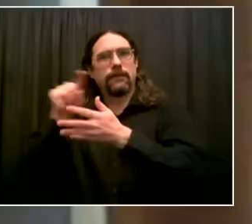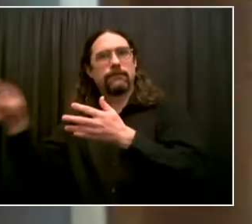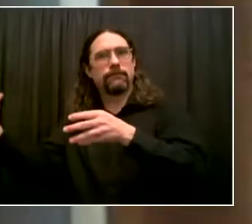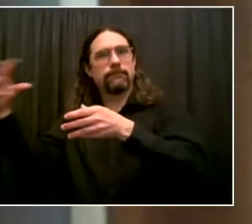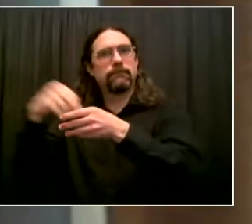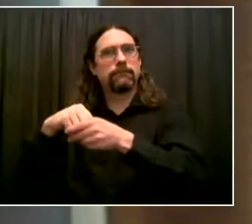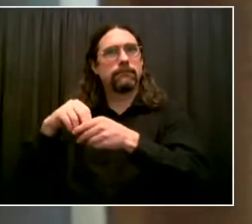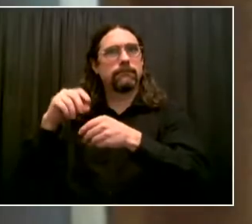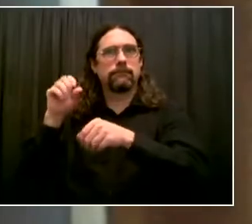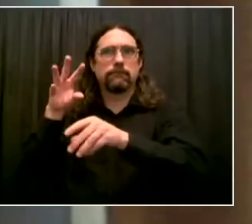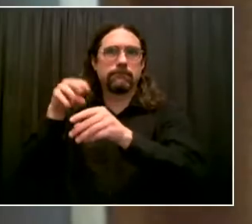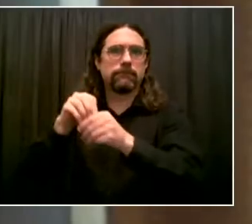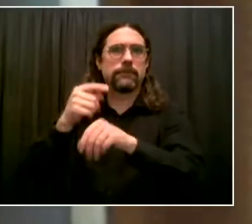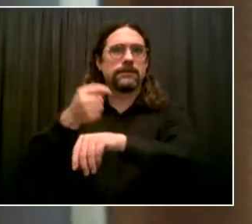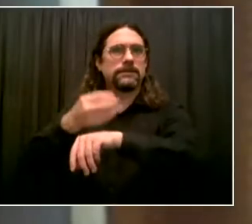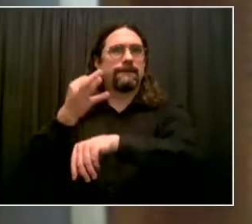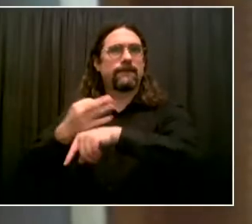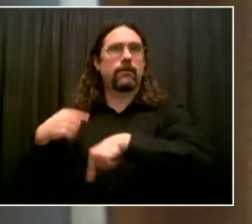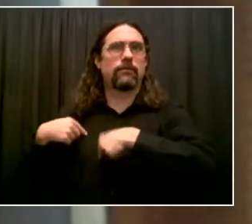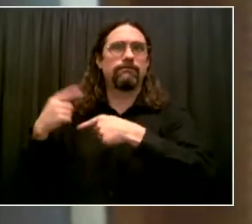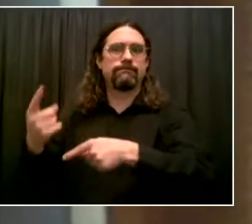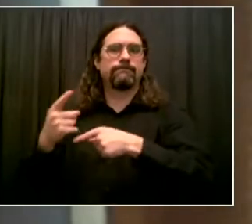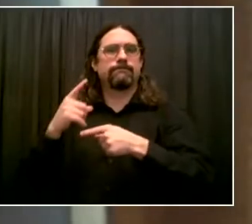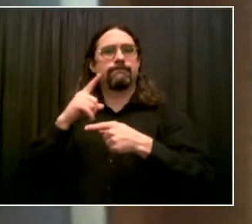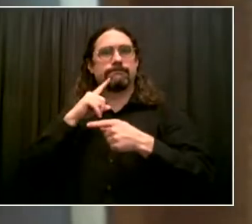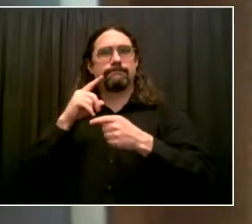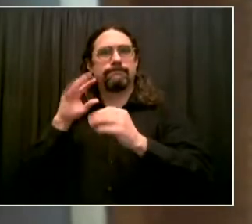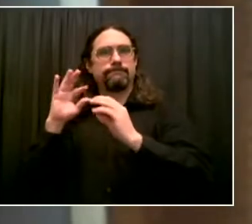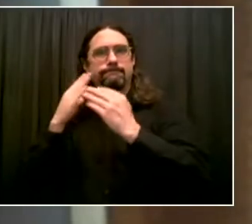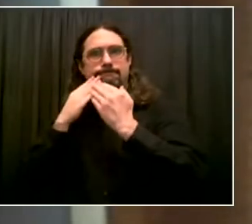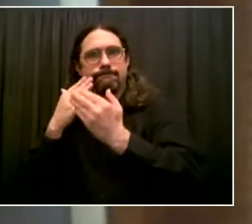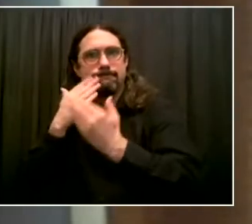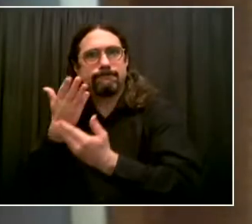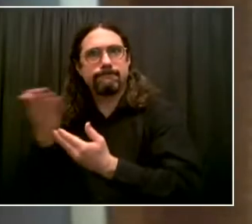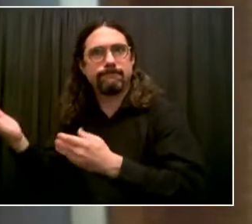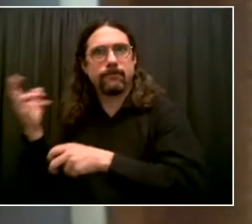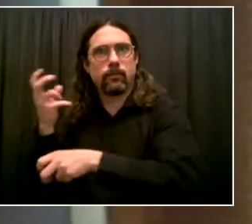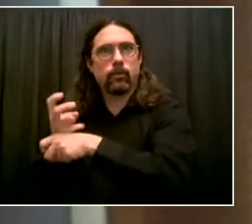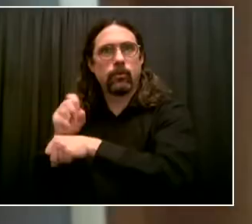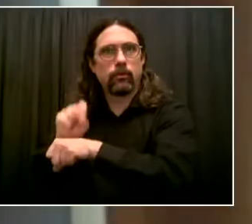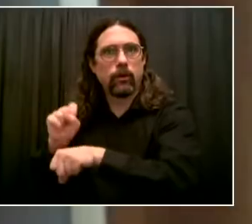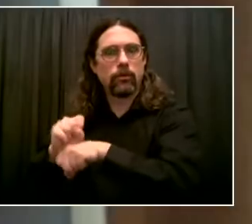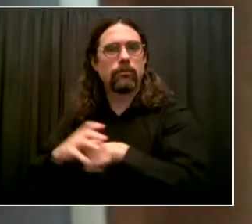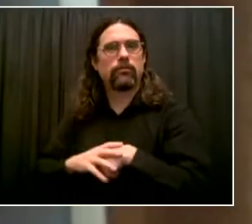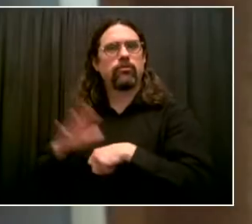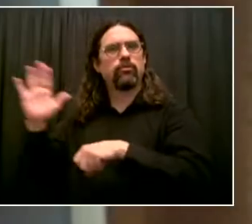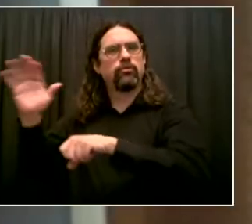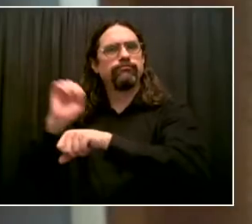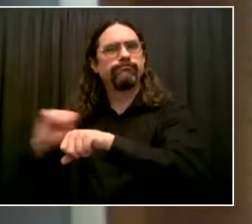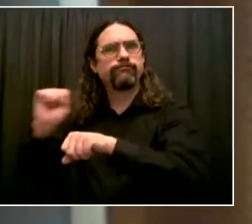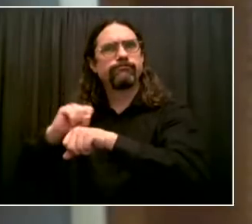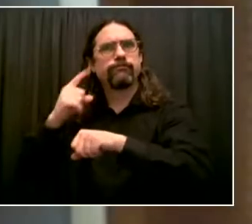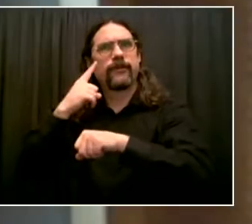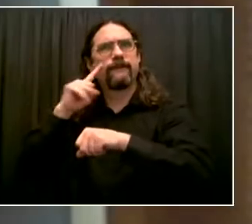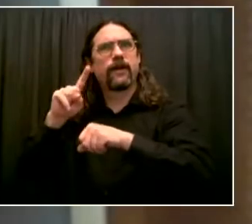MR. OMTHPSON. MS. BROWN, AND MS. DENNEE, AND MR. BOB SIMMONS AMONG OTHERS.